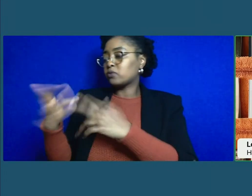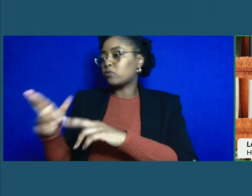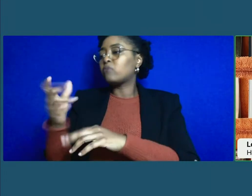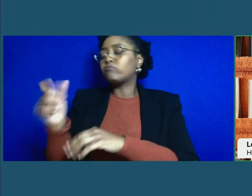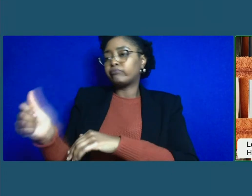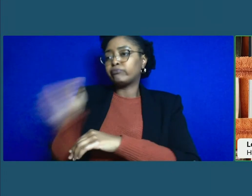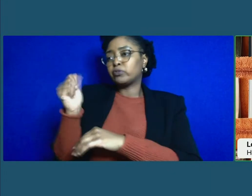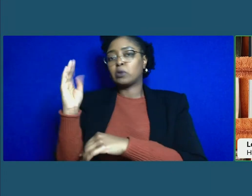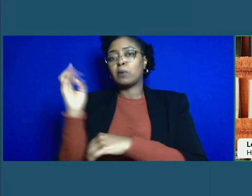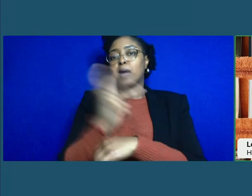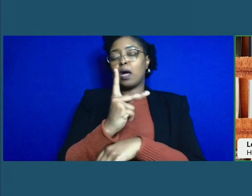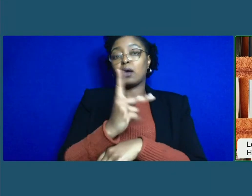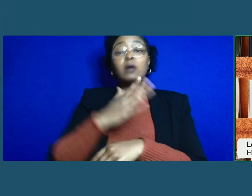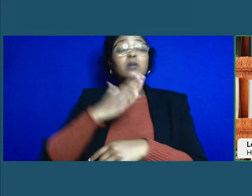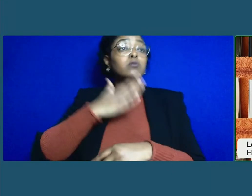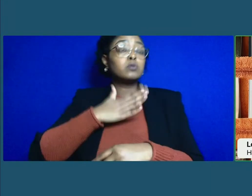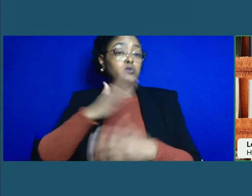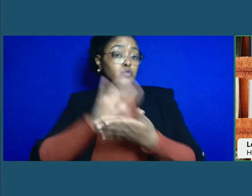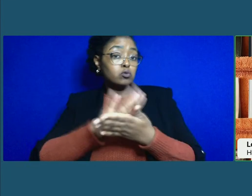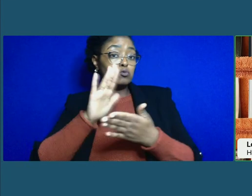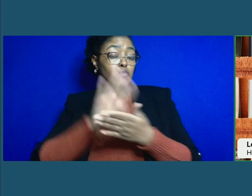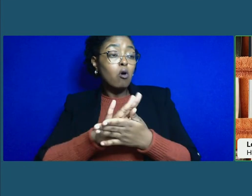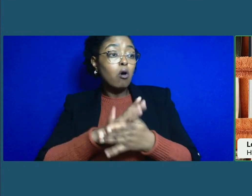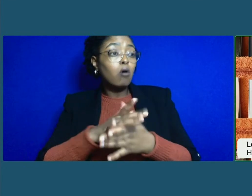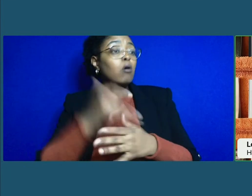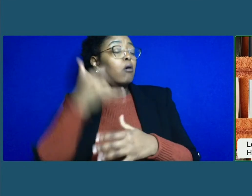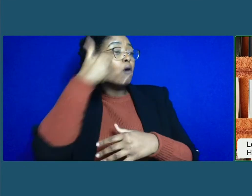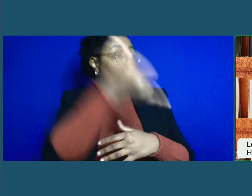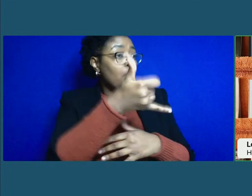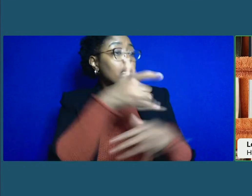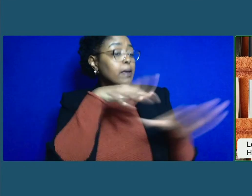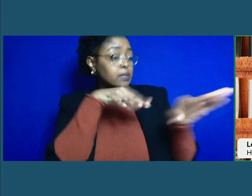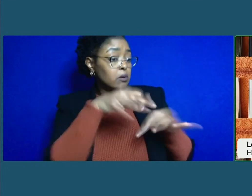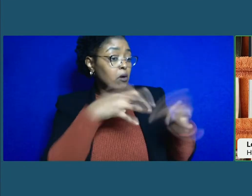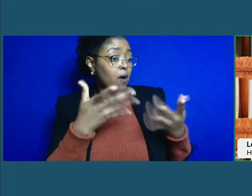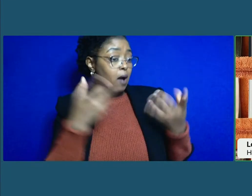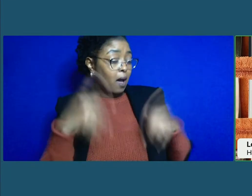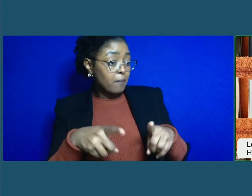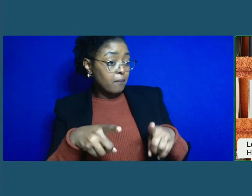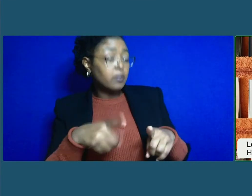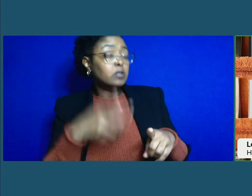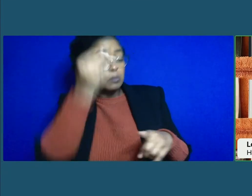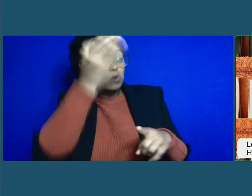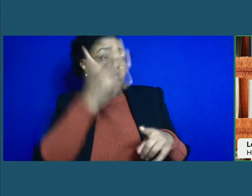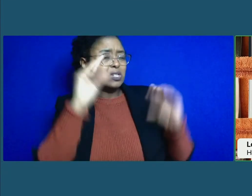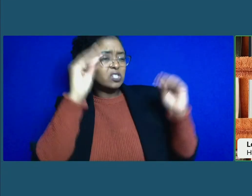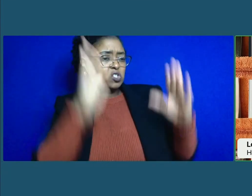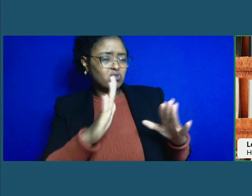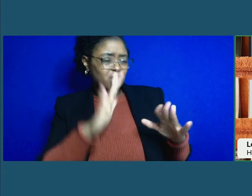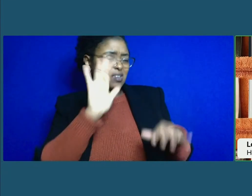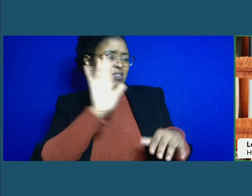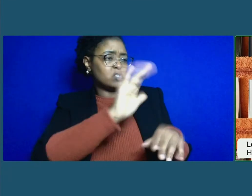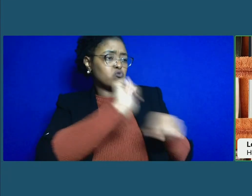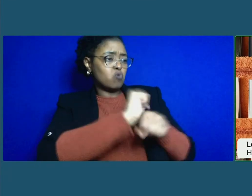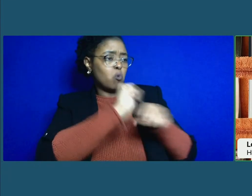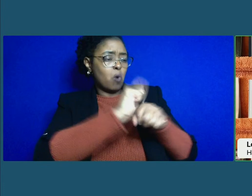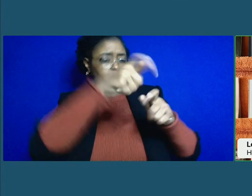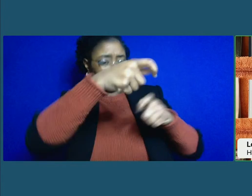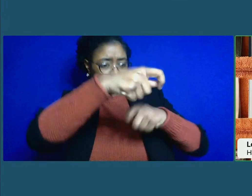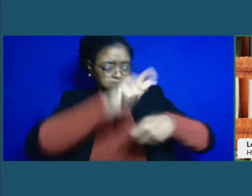refused to return. When the school called me to inform me of this incident, where they admitted that the teacher had